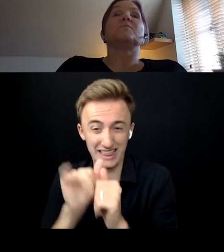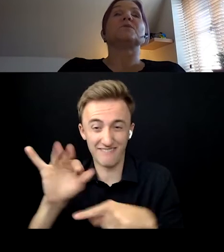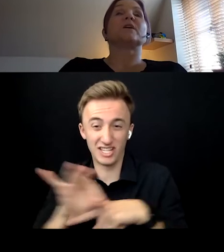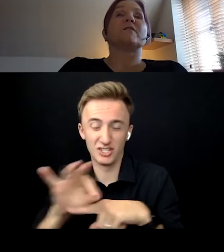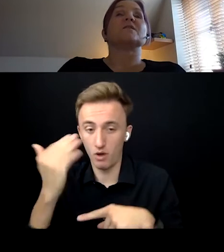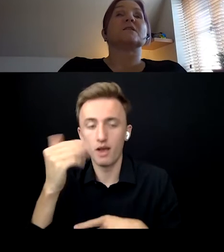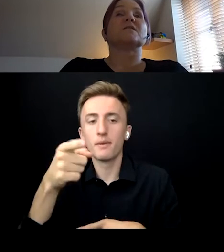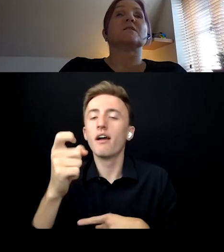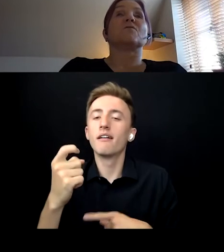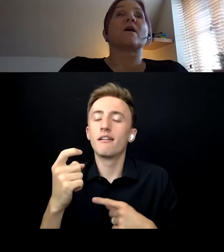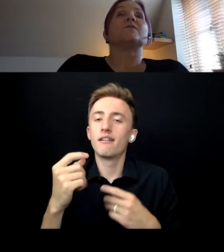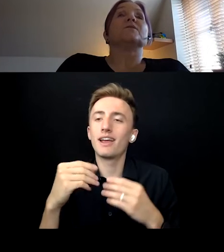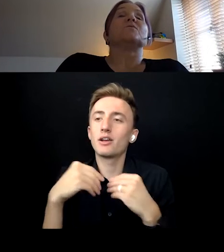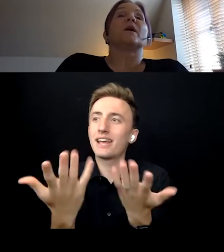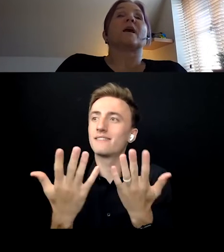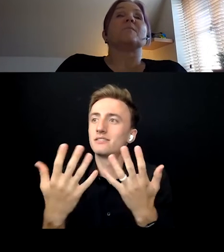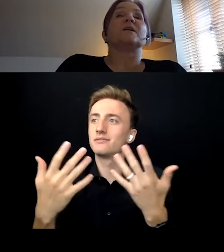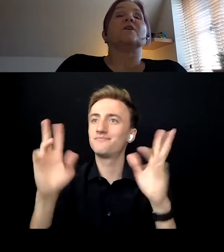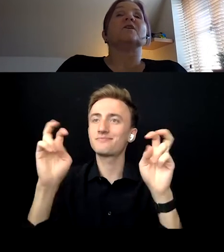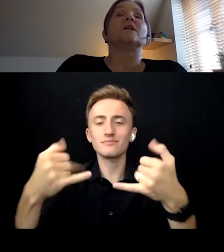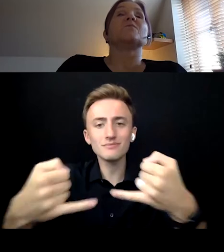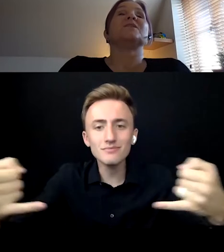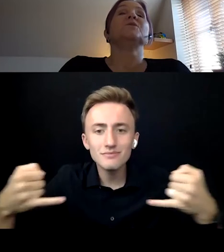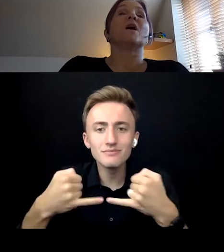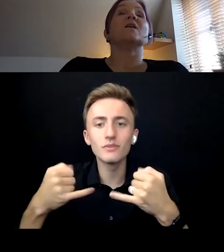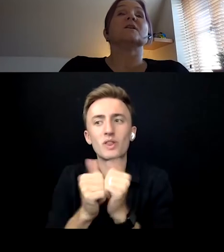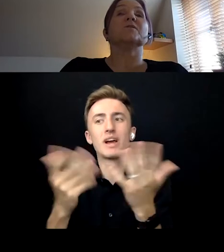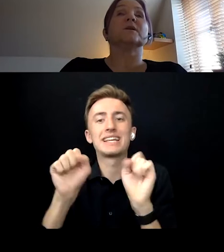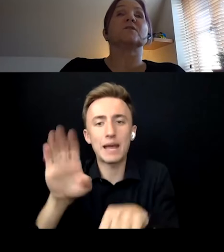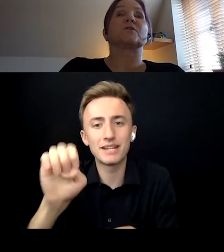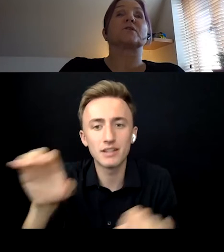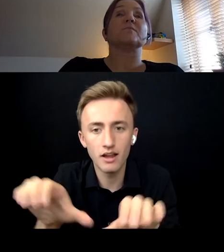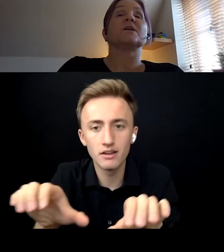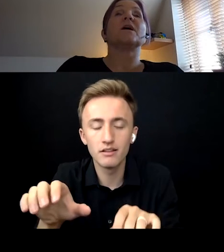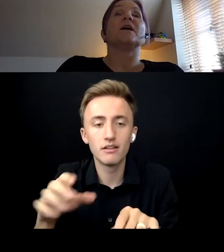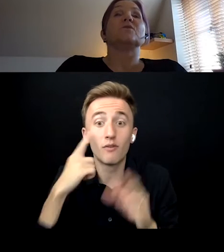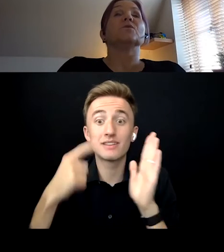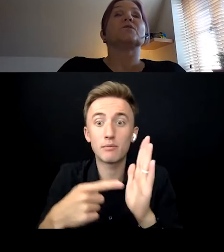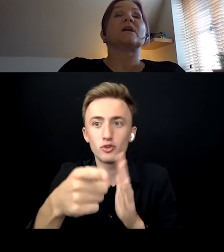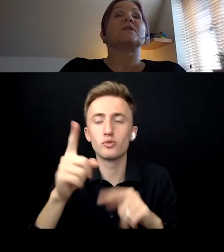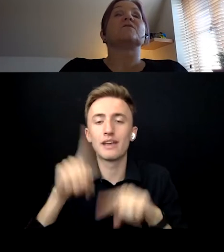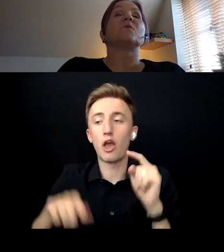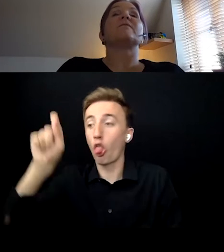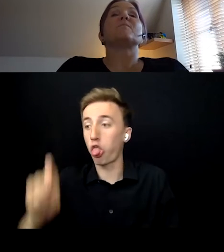puts fences around what can be done. In other words, you can't go to extremes. It's whatever